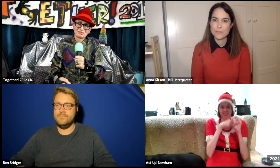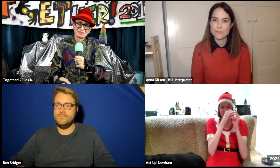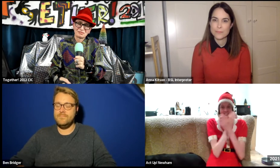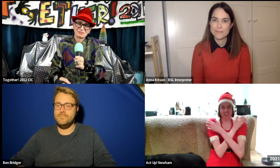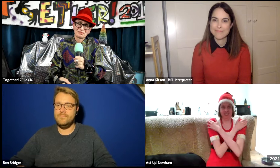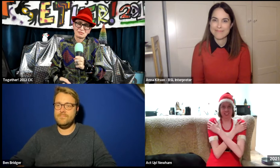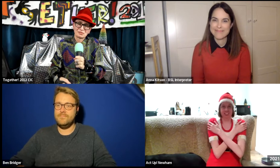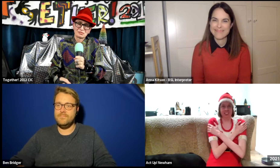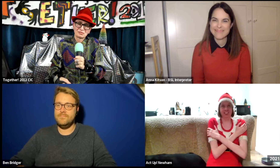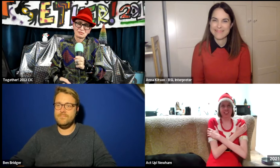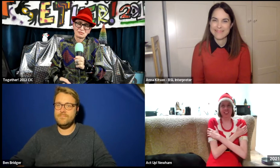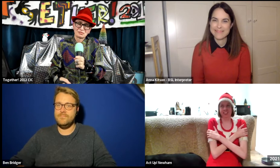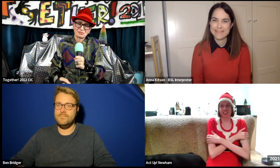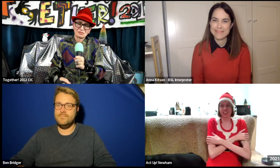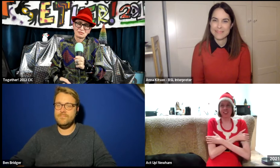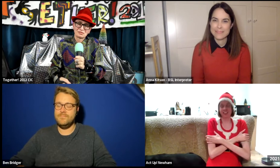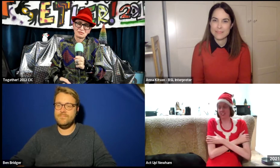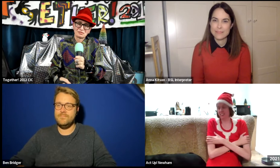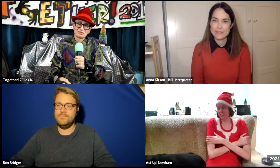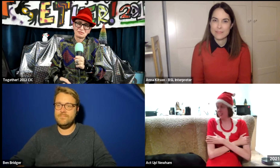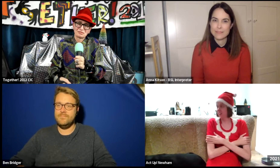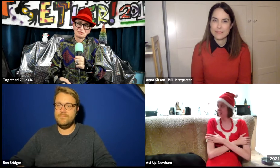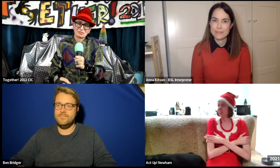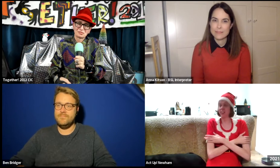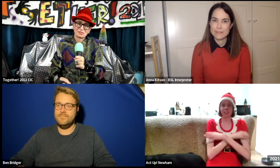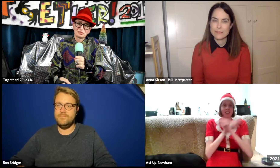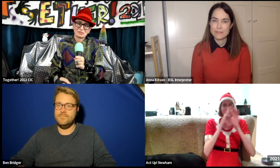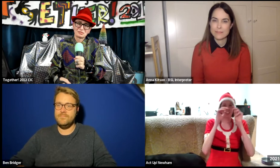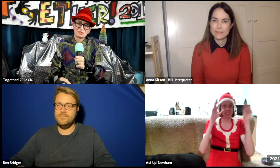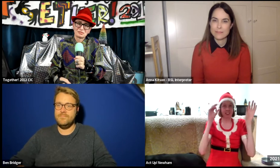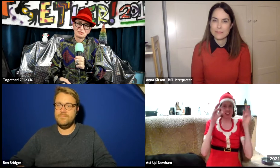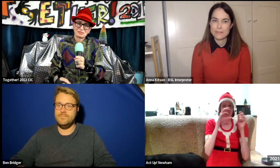I love music.